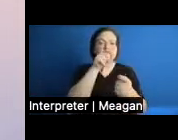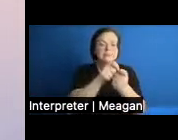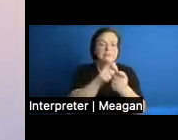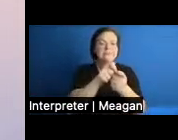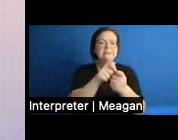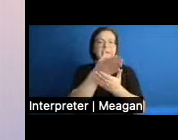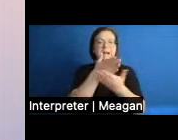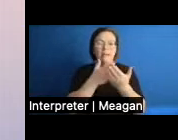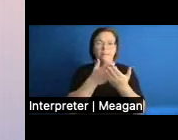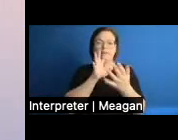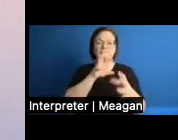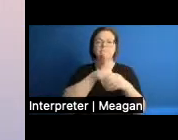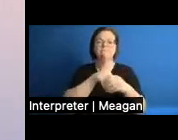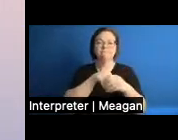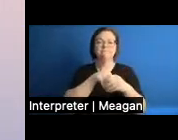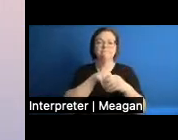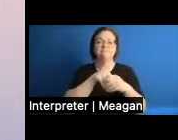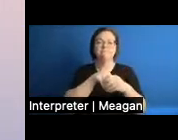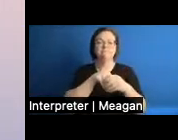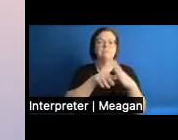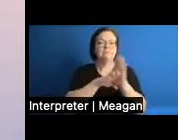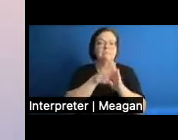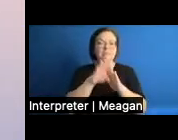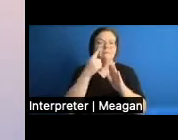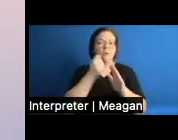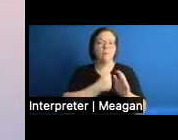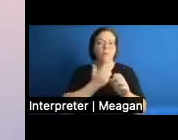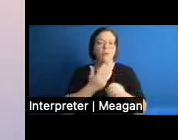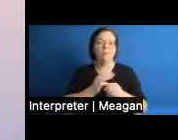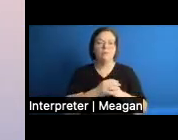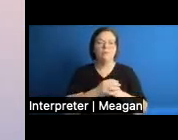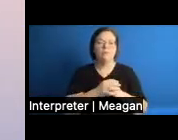contribute to like the ecology of a poem. And I want to spend a little bit of time today,